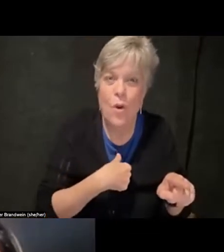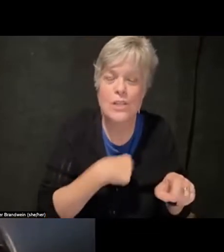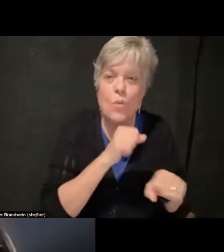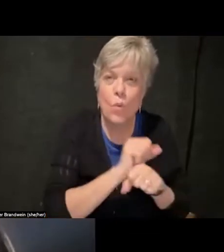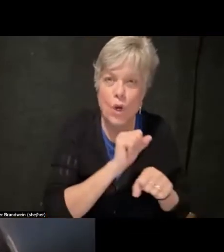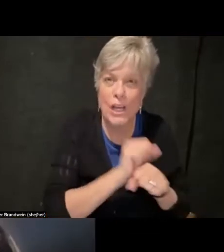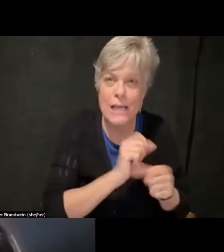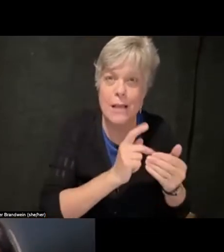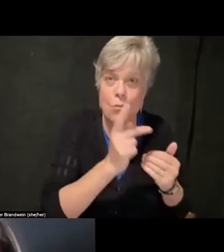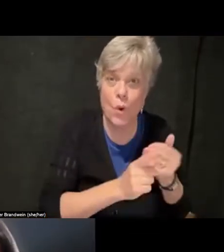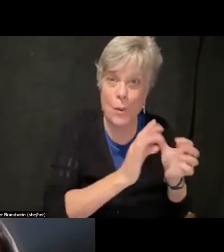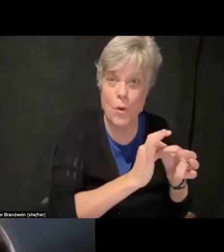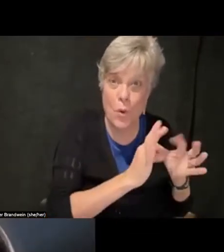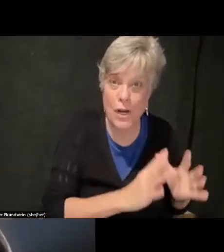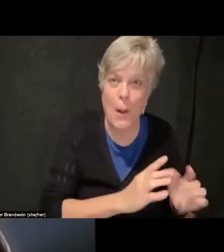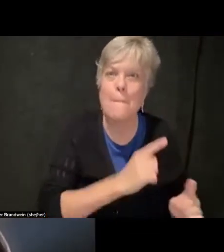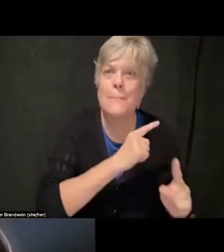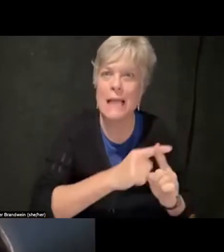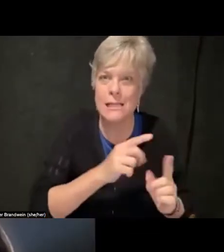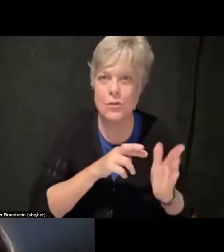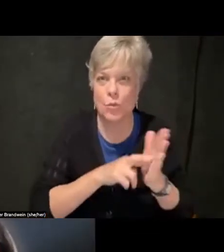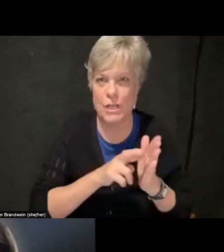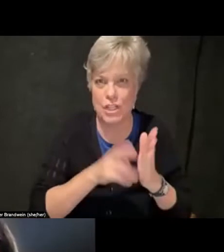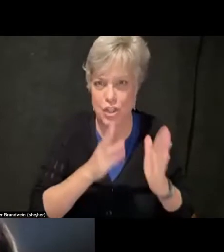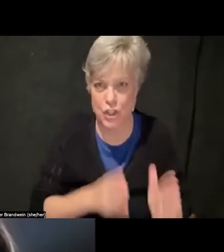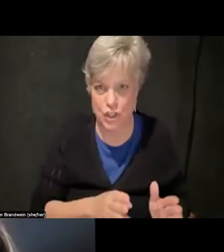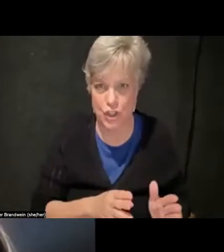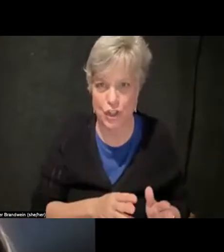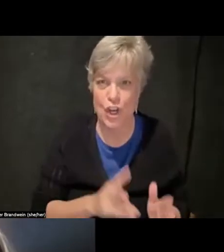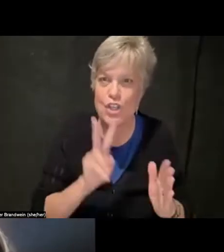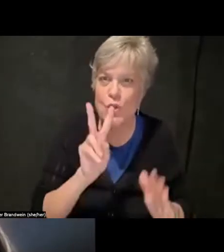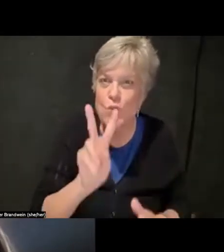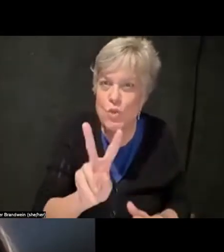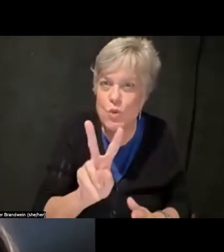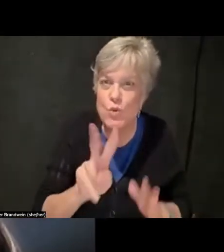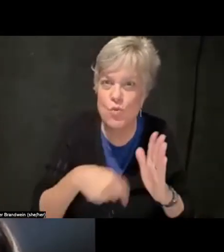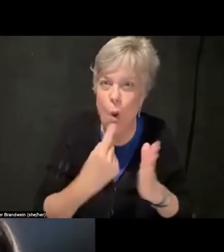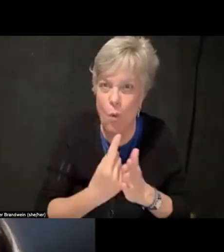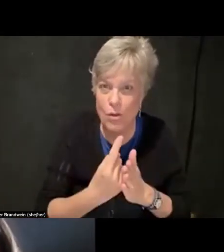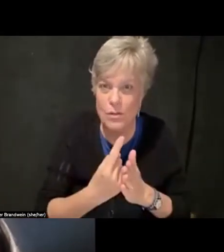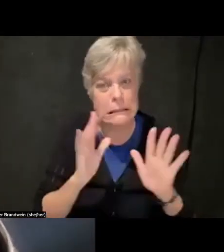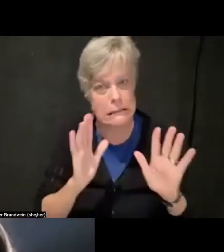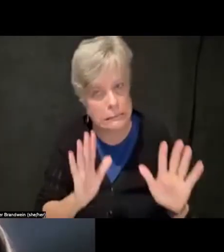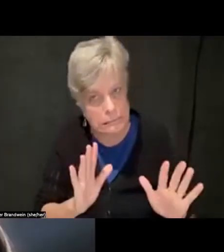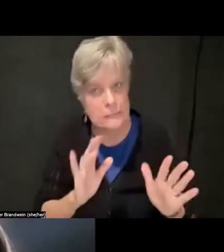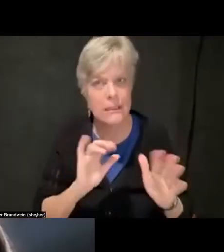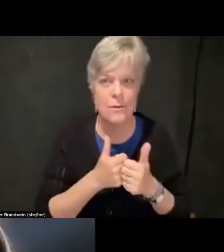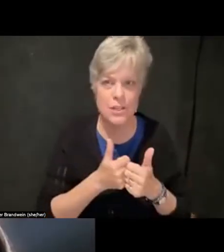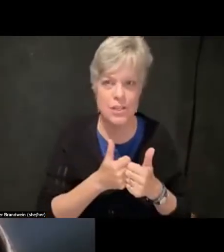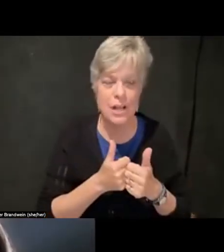So that I feel was a challenge. I will also just own the fact that doing this work